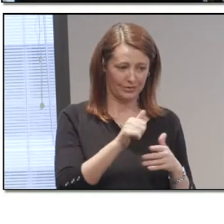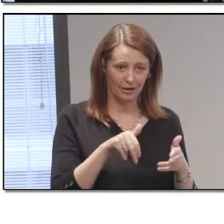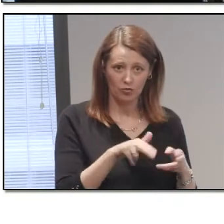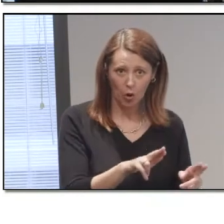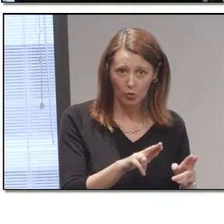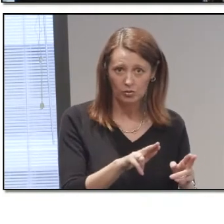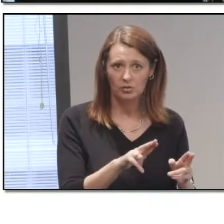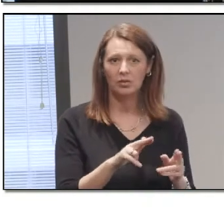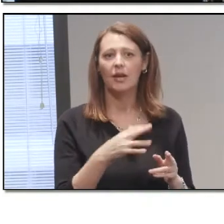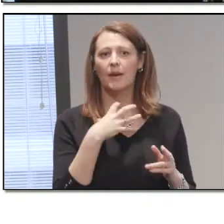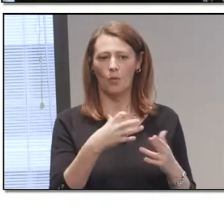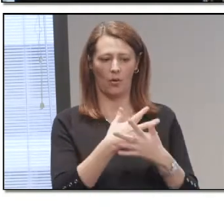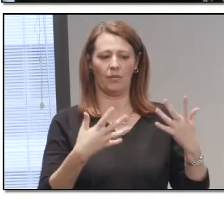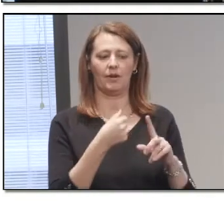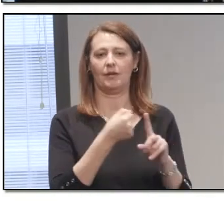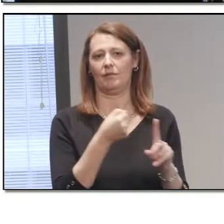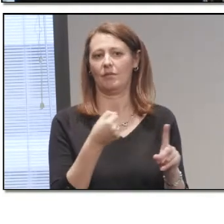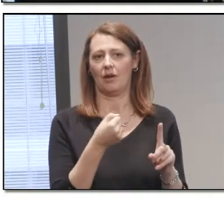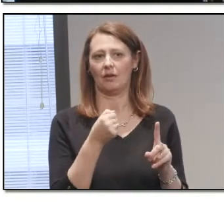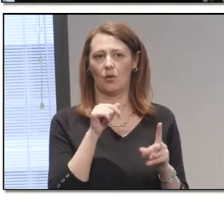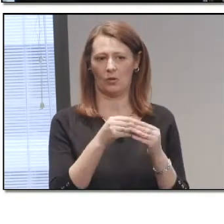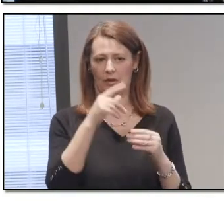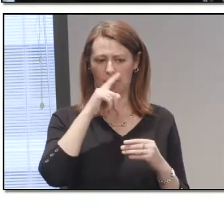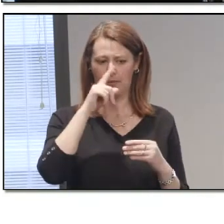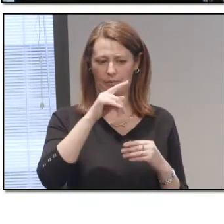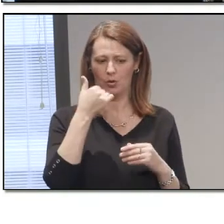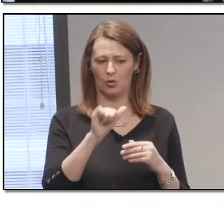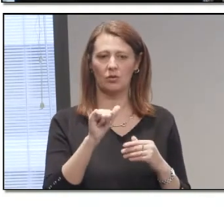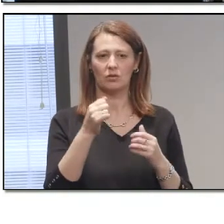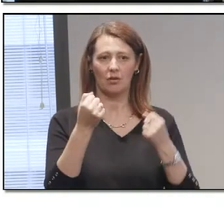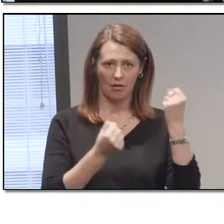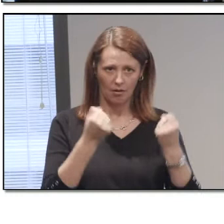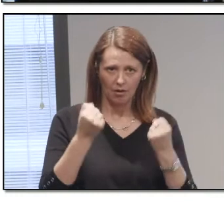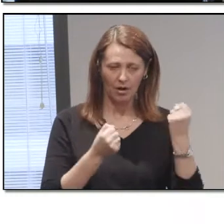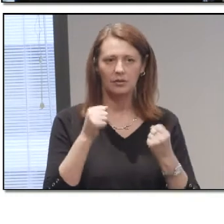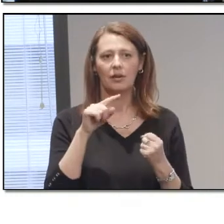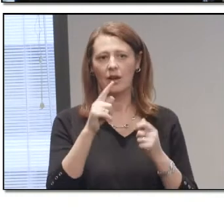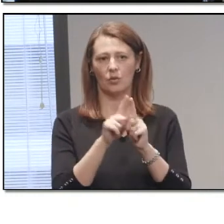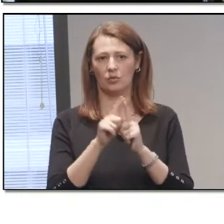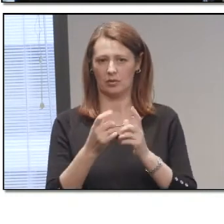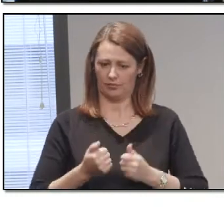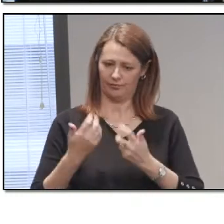much bigger increases in people using vehicles and of course the wear and tear aspect and of